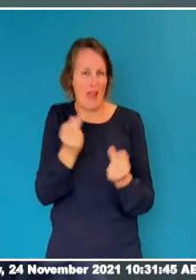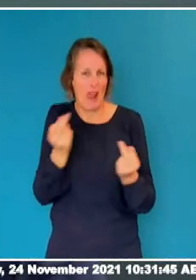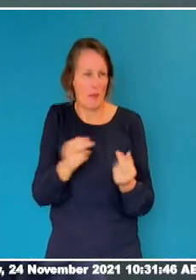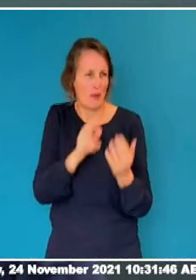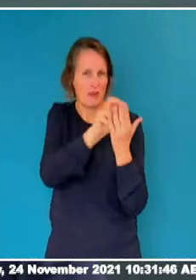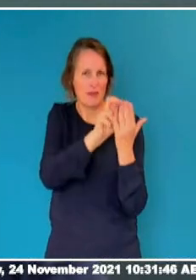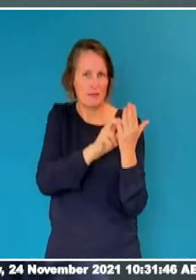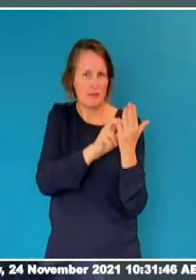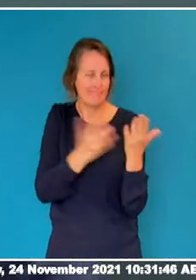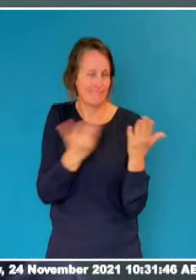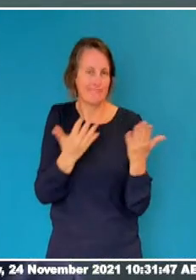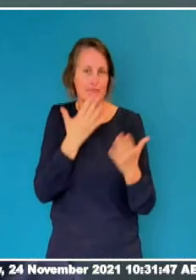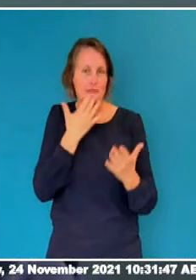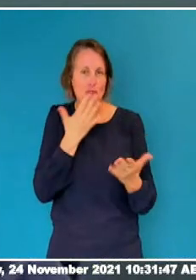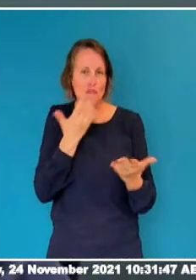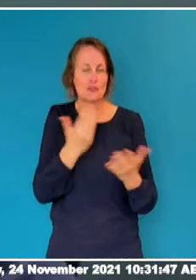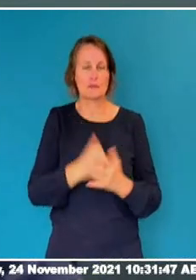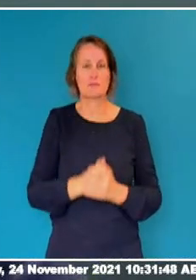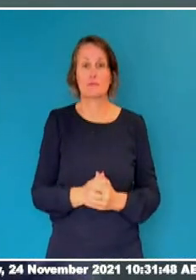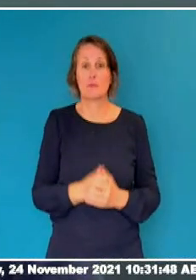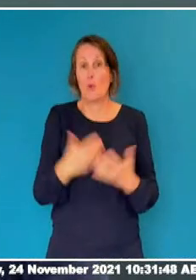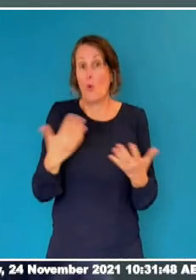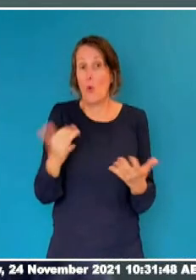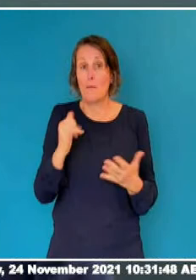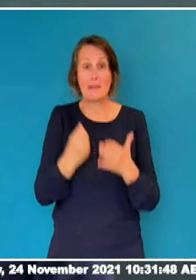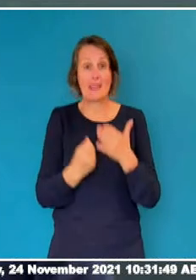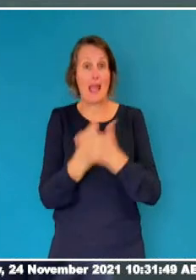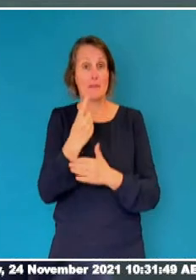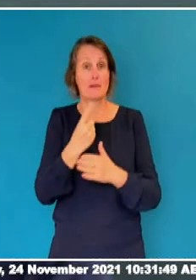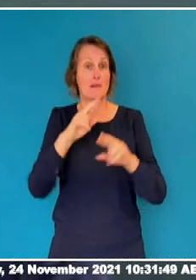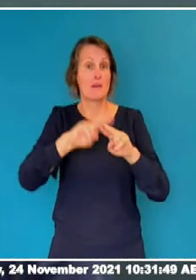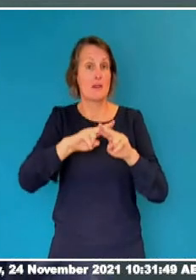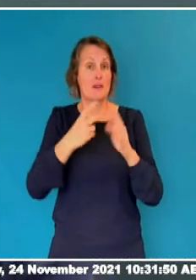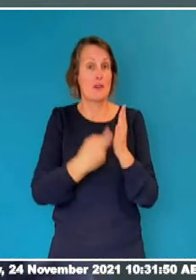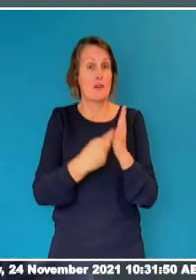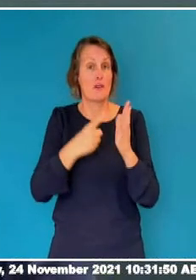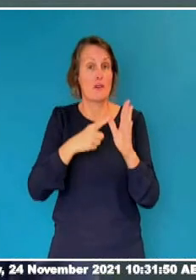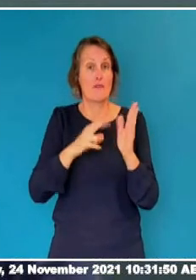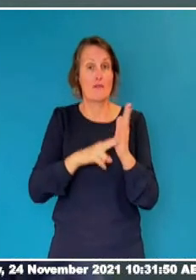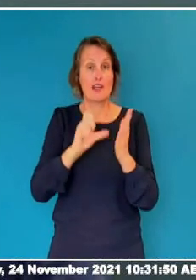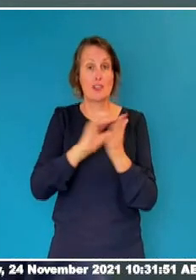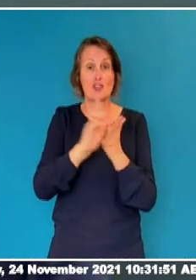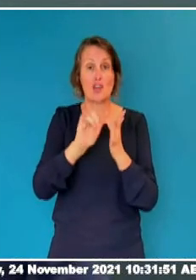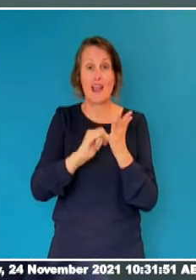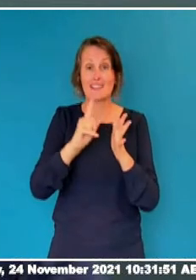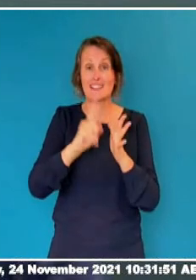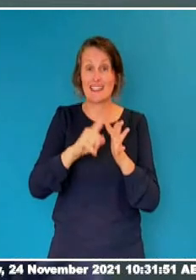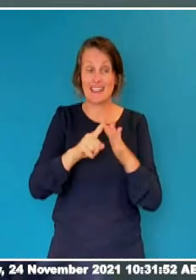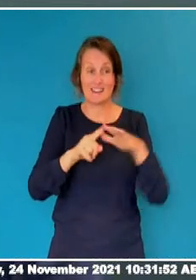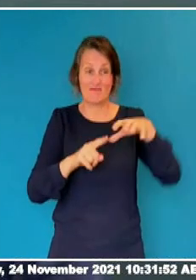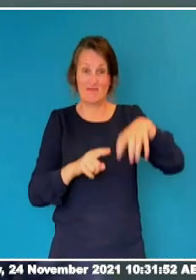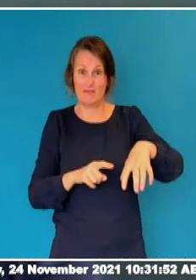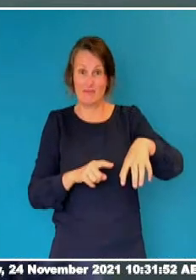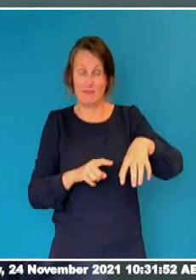They may have occurred at a franchisee restaurant where we at a corporate level may not have visibility.